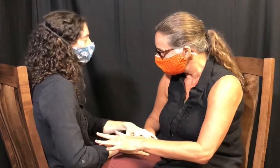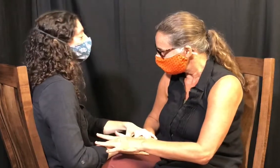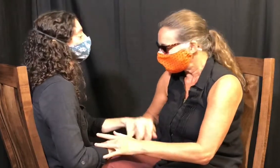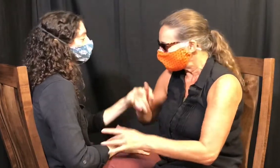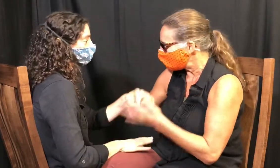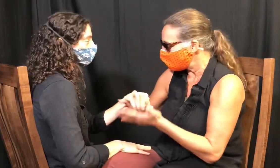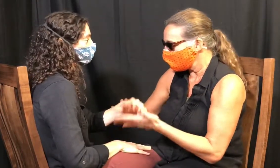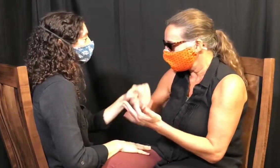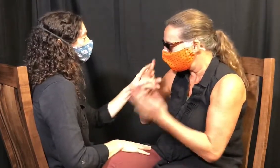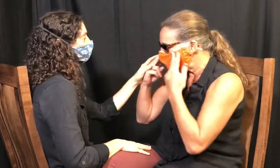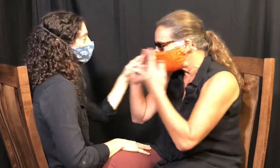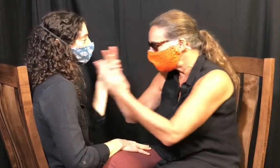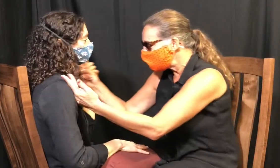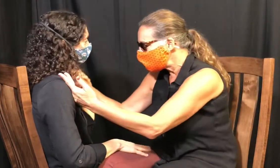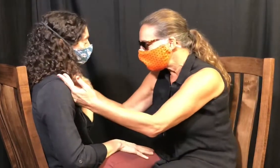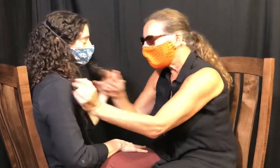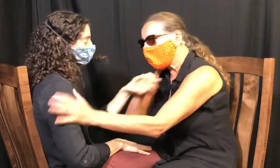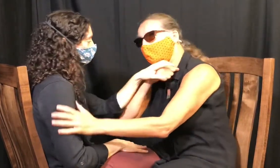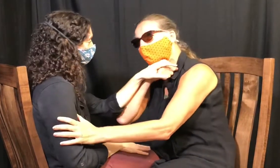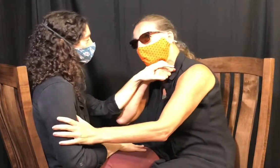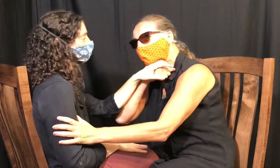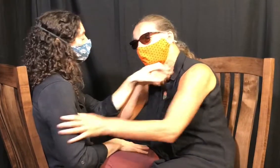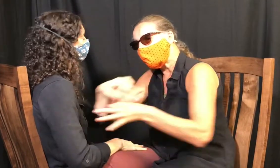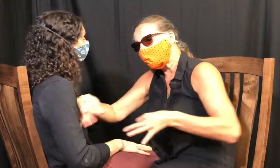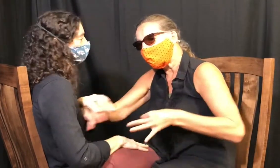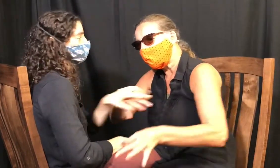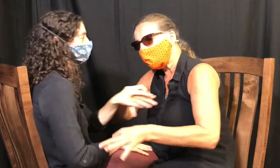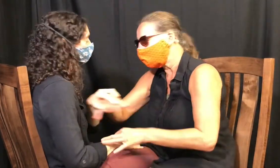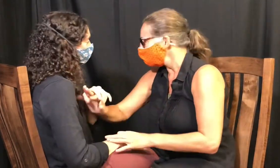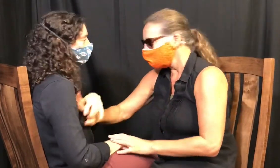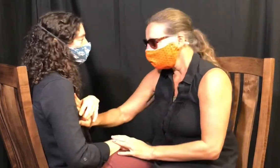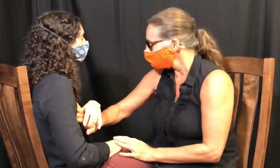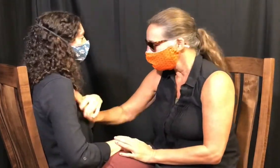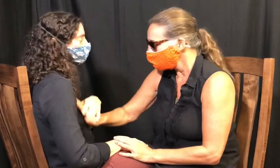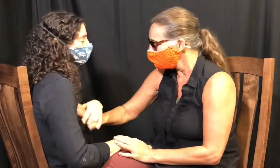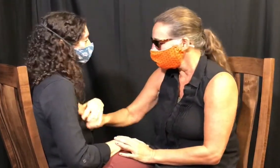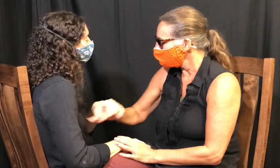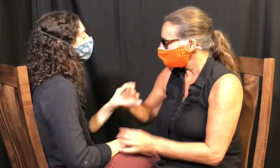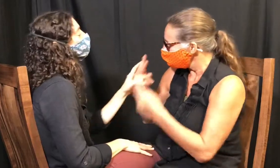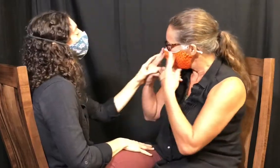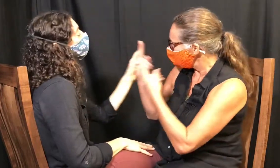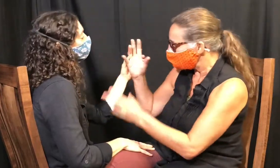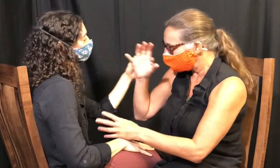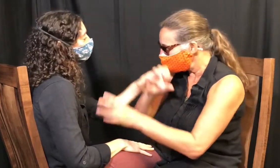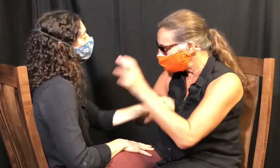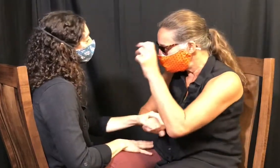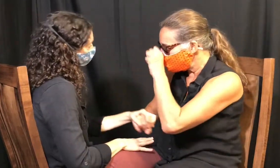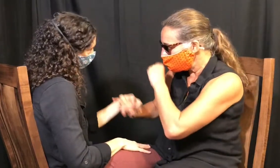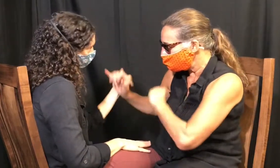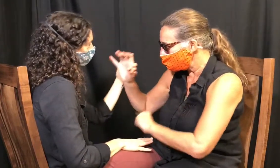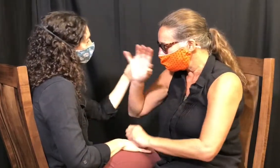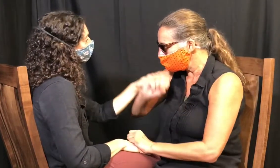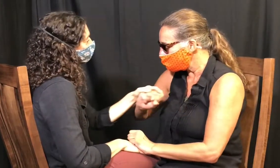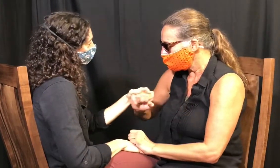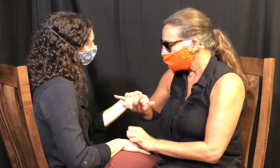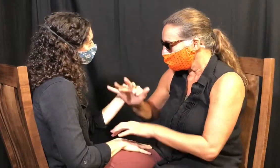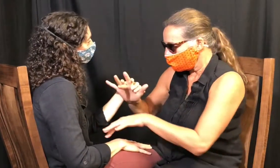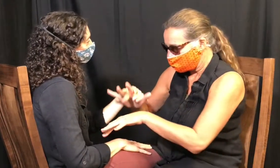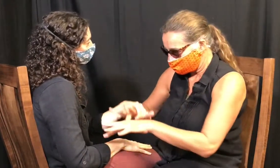This is the tactile route to learning. Learning occurs through these cohesive, tactile experiences, not through fragmented visual demonstrations